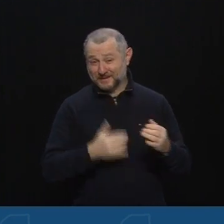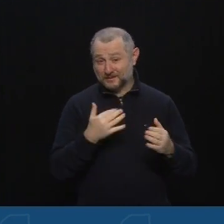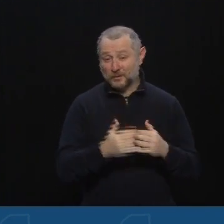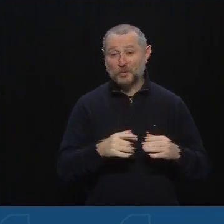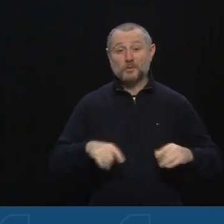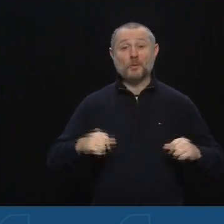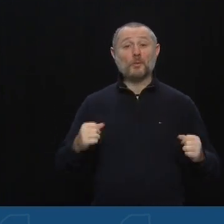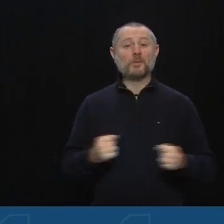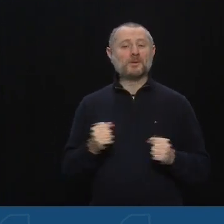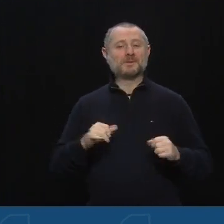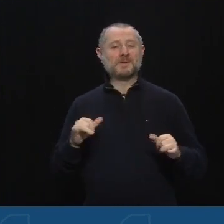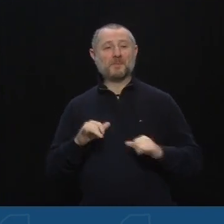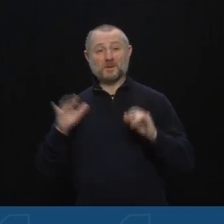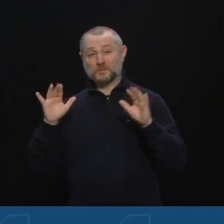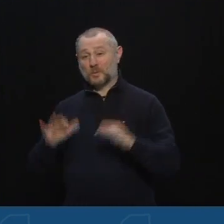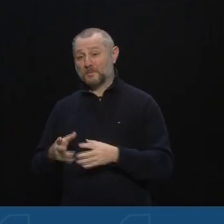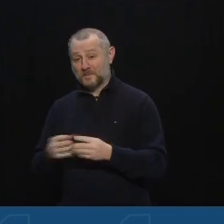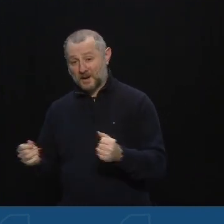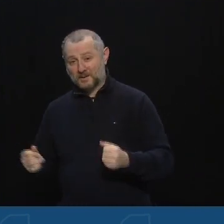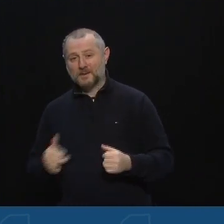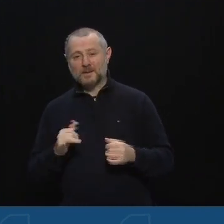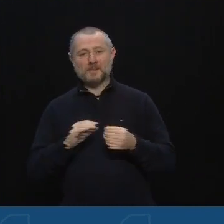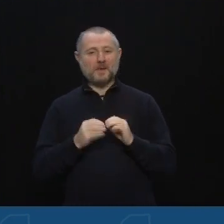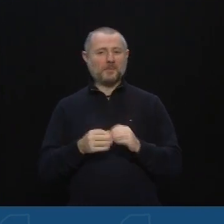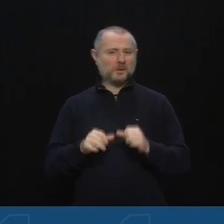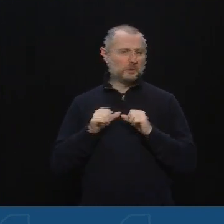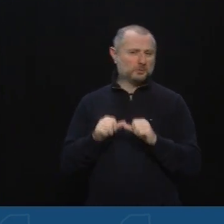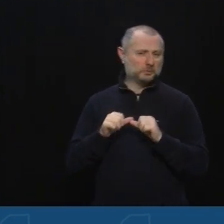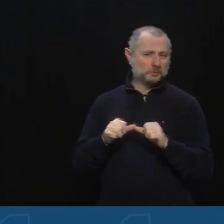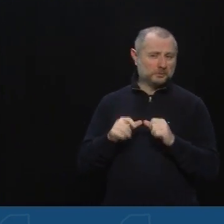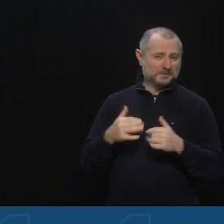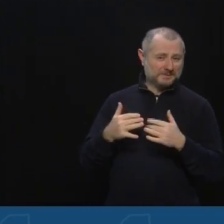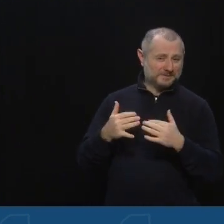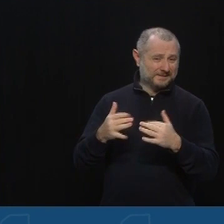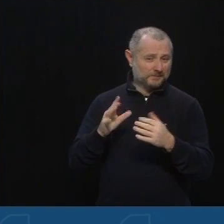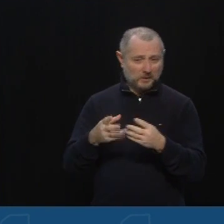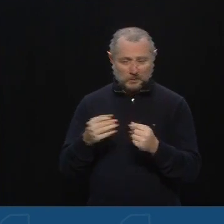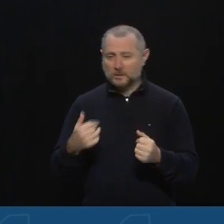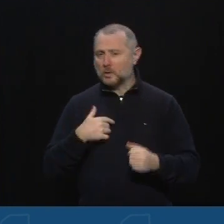LET'S ADDRESS THAT AS WELL. SO WE BELIEVE WE'RE FINALLY TURNING THE CORNER ON THE WINTER